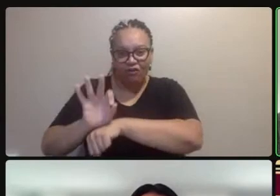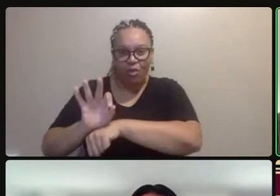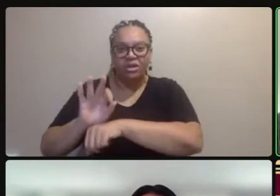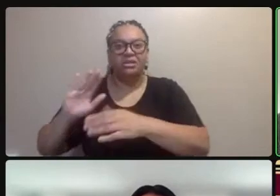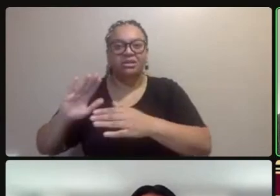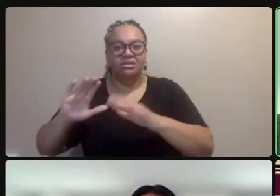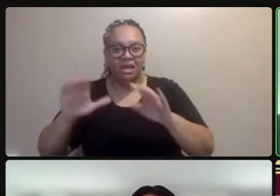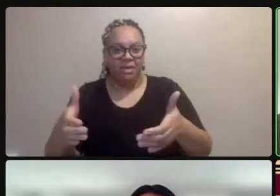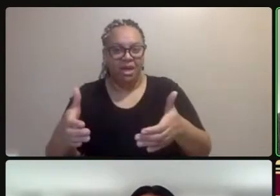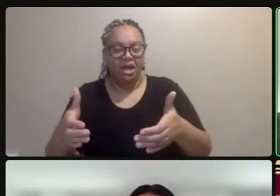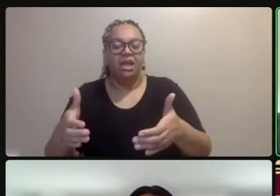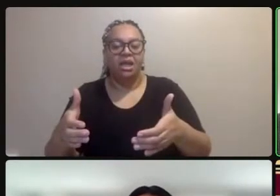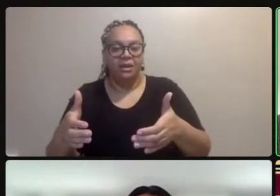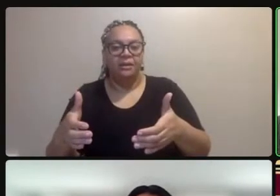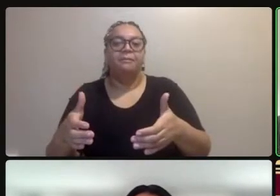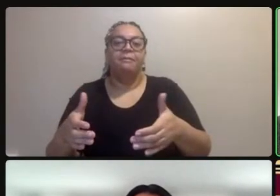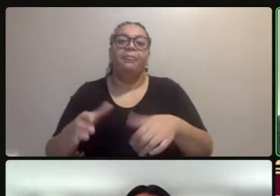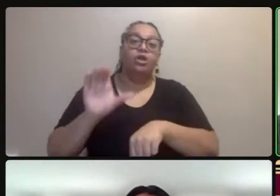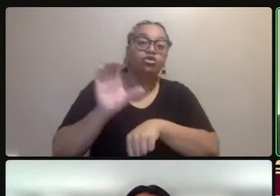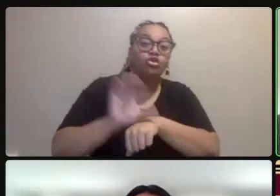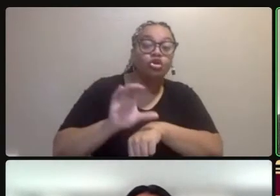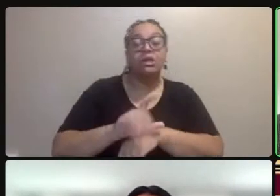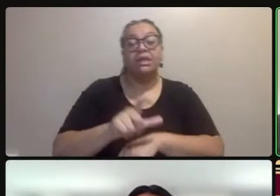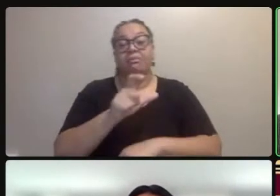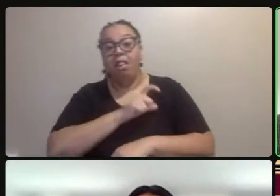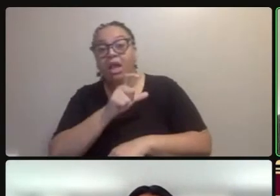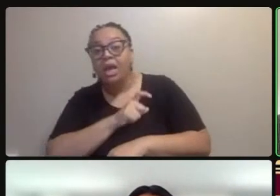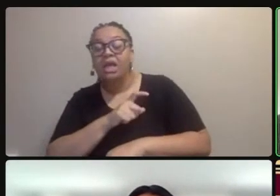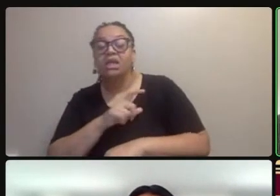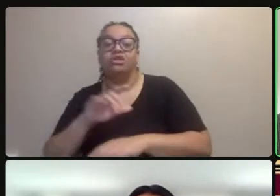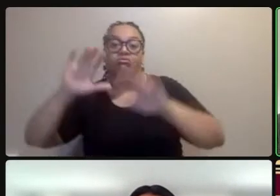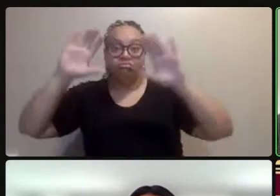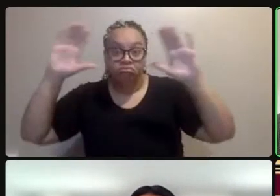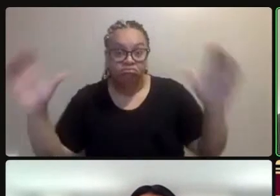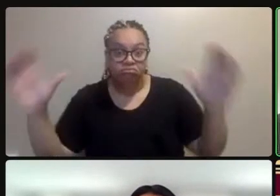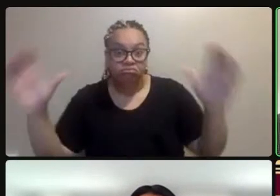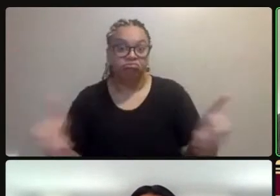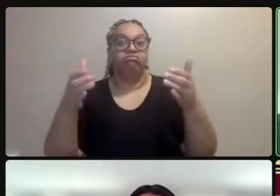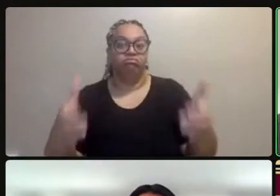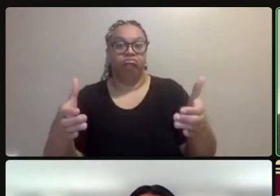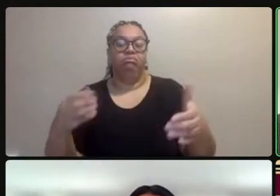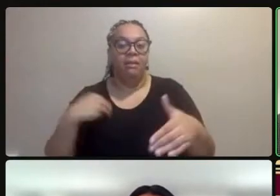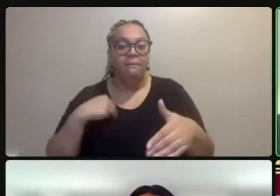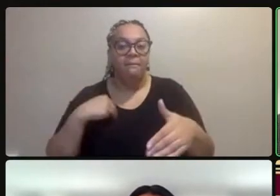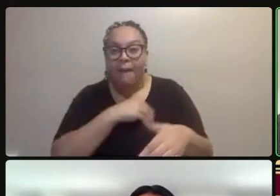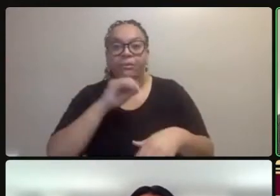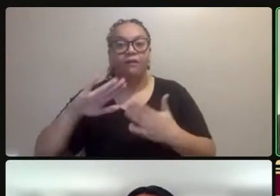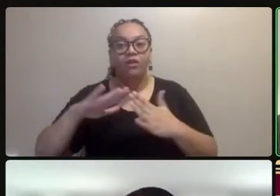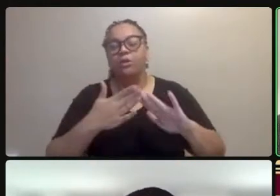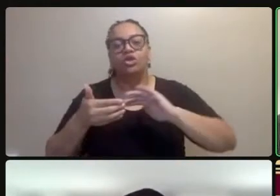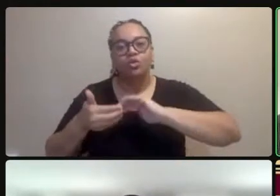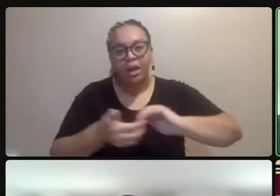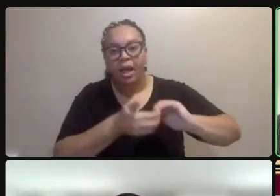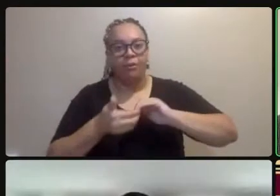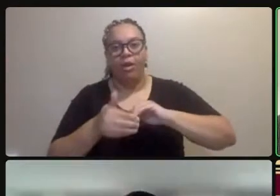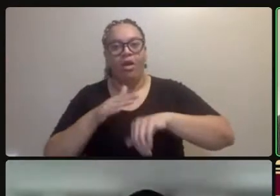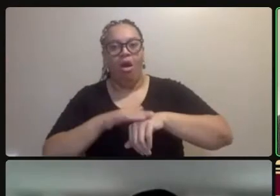BRING A DEBT A GANG TASK FORCE COMMITTEE AND BROUGHT IN A